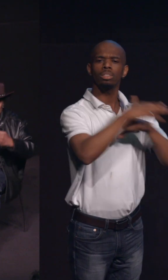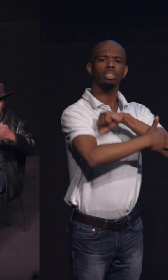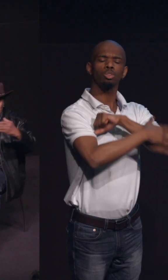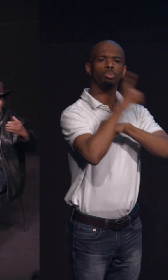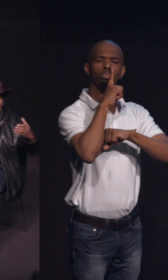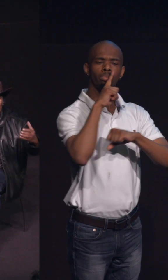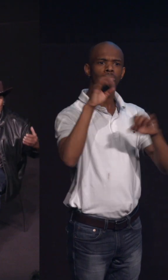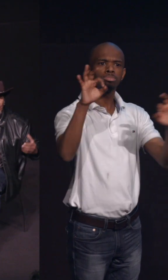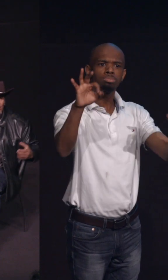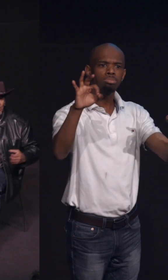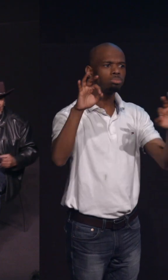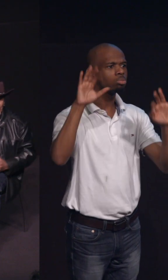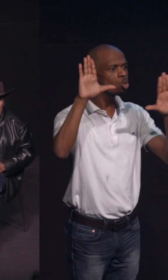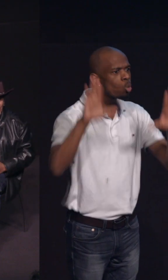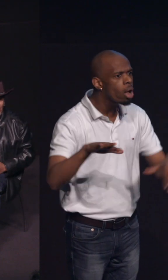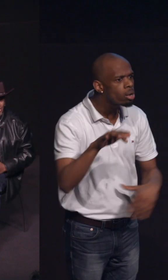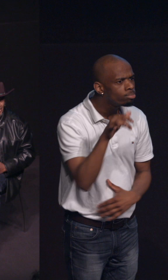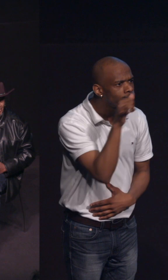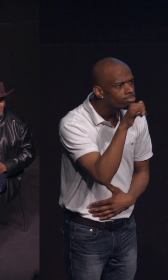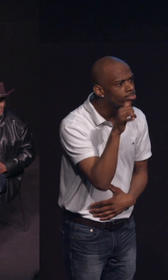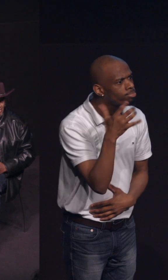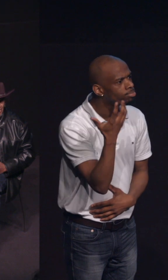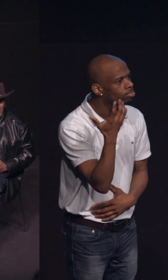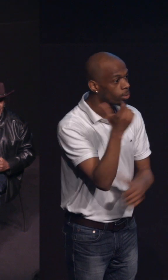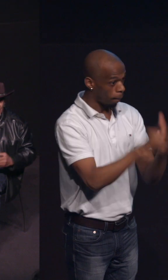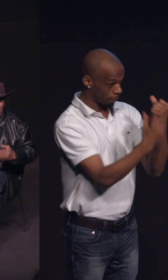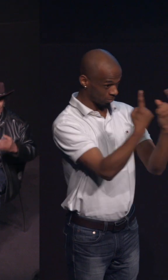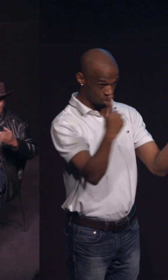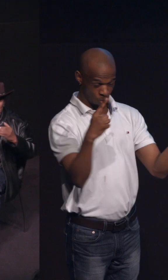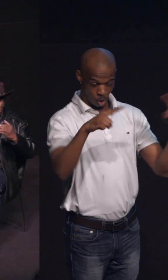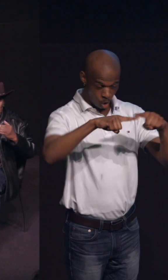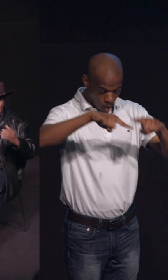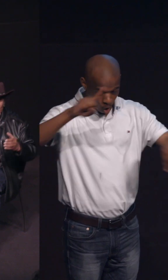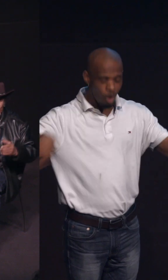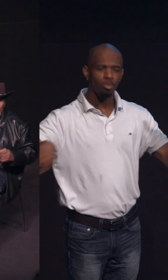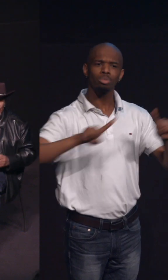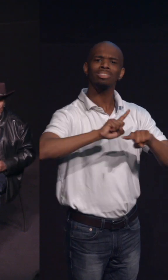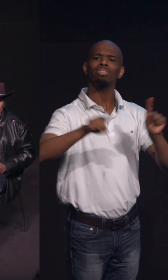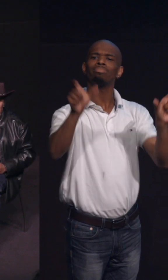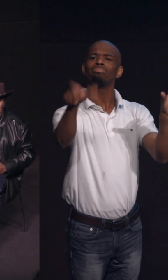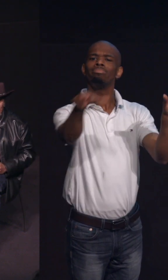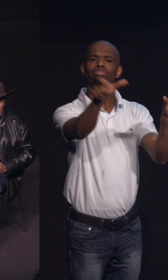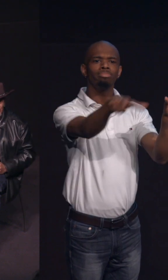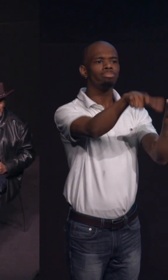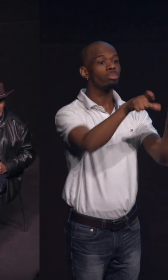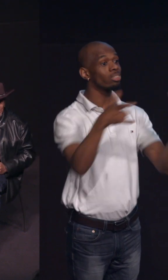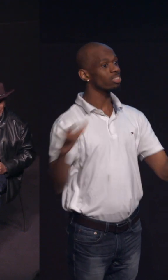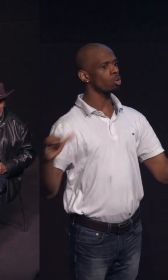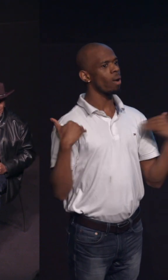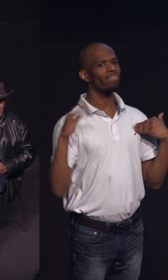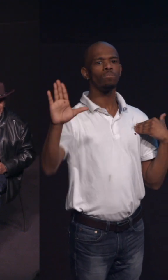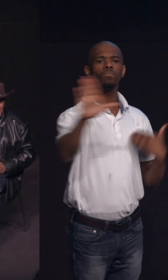Each and every one of them played a part in it. We had COVID which scared people.